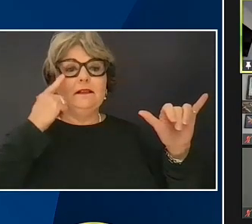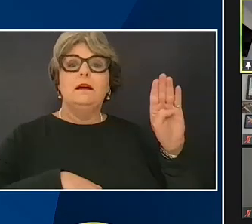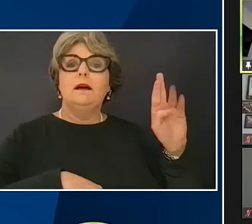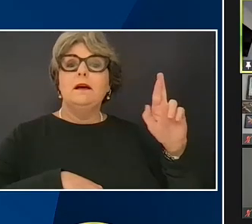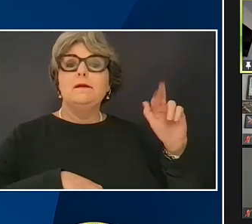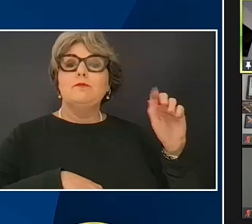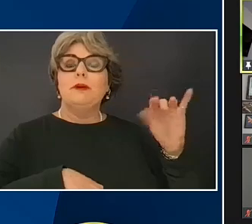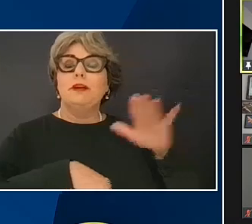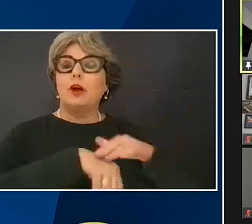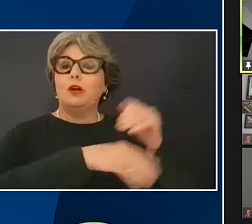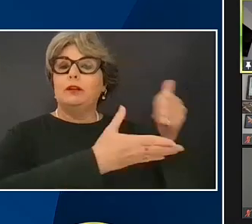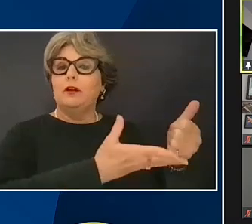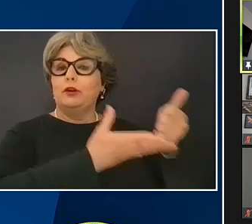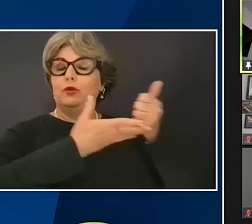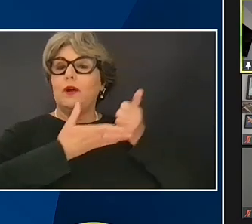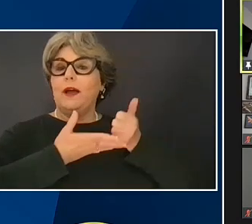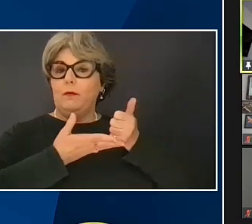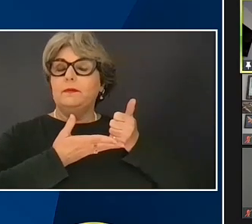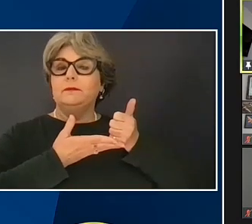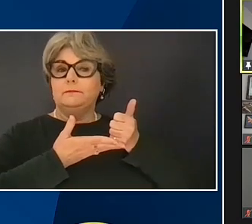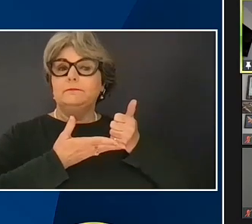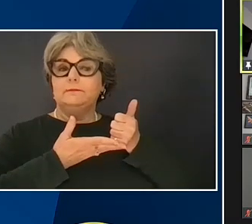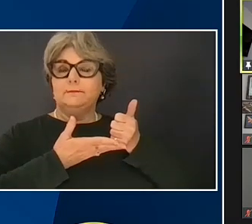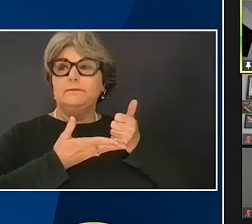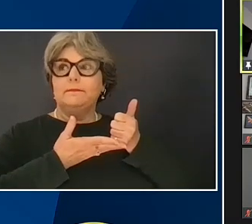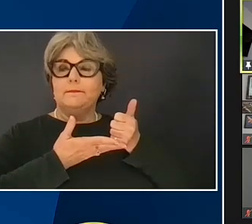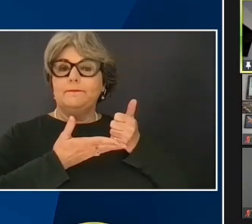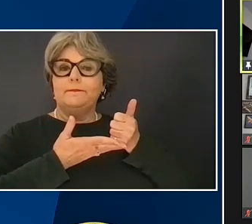assistance. That would be, Barmak,